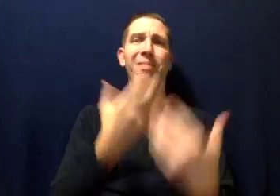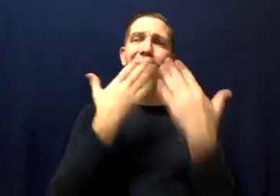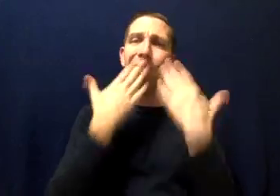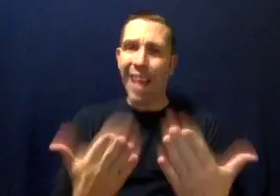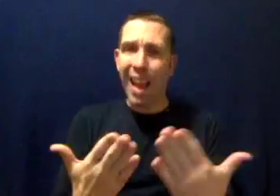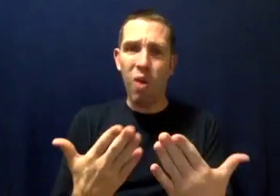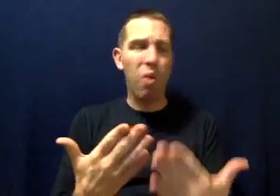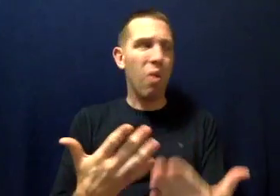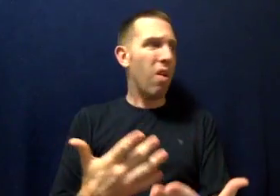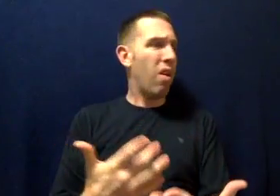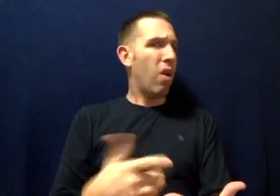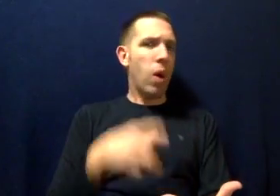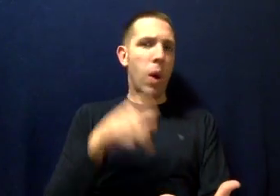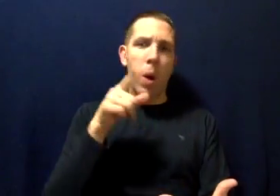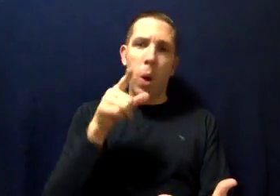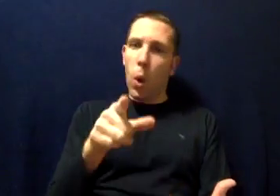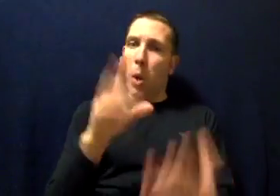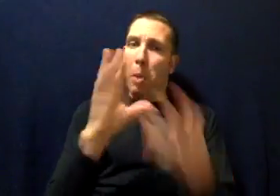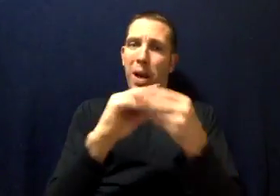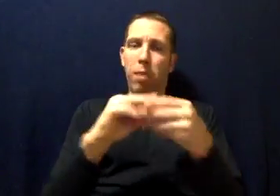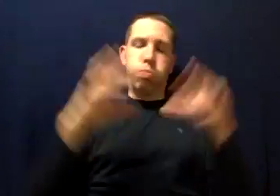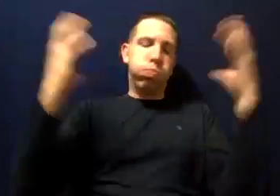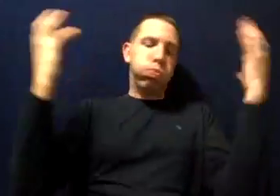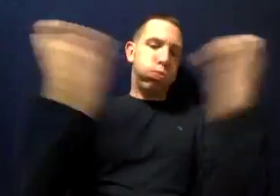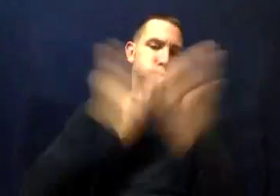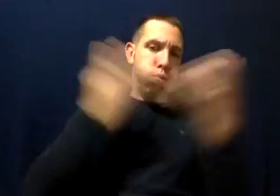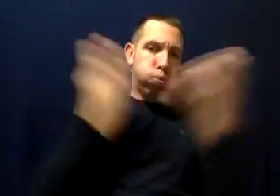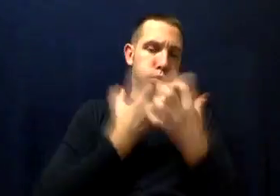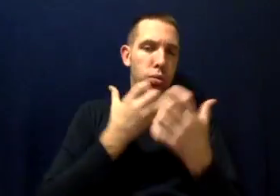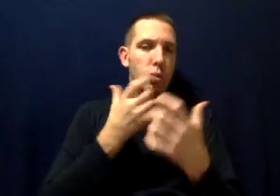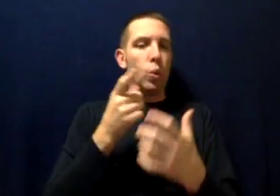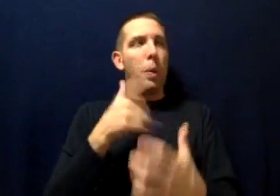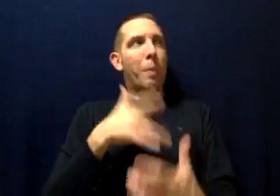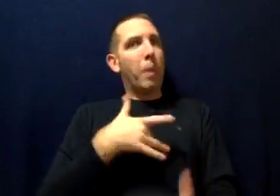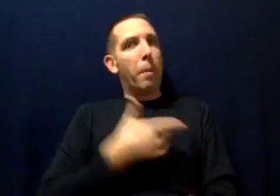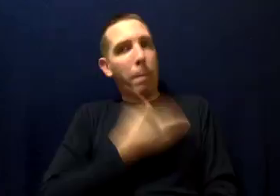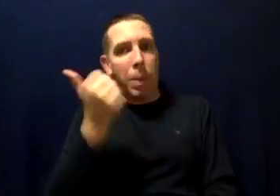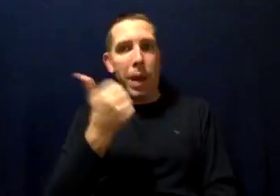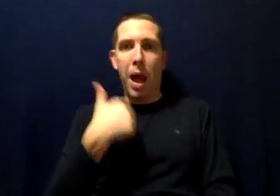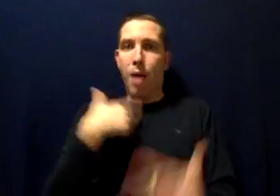"Thank you!! Your story was incredible.